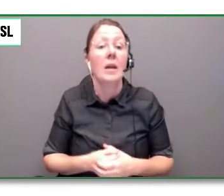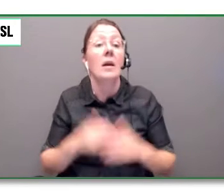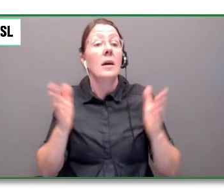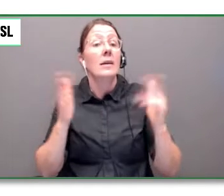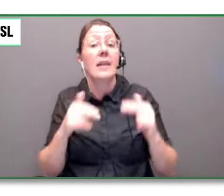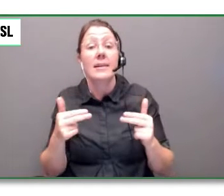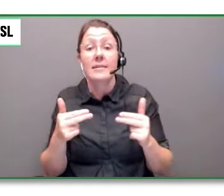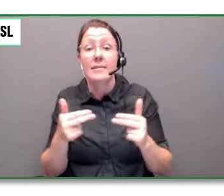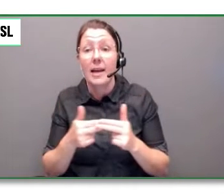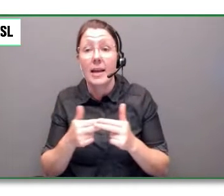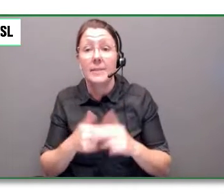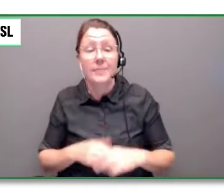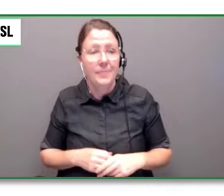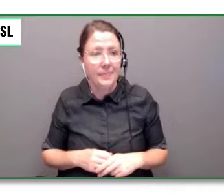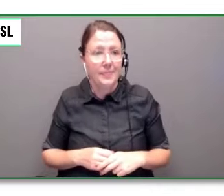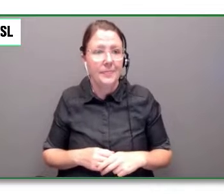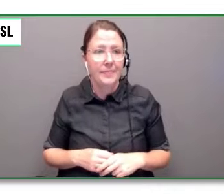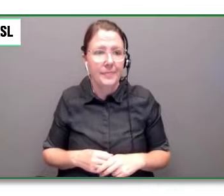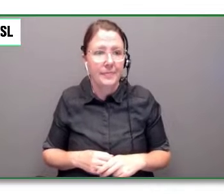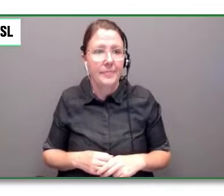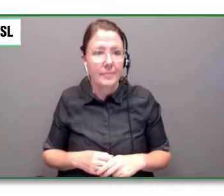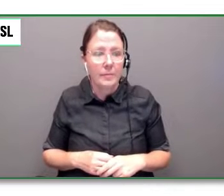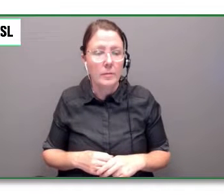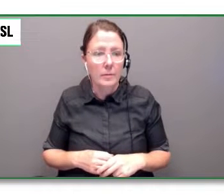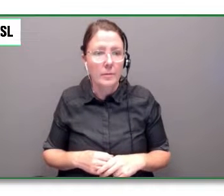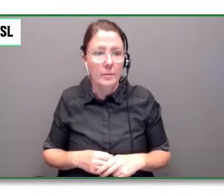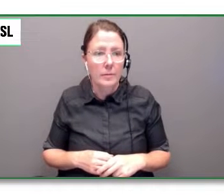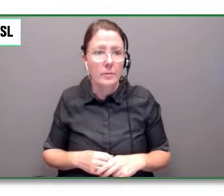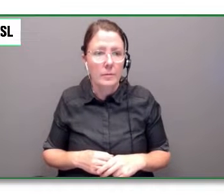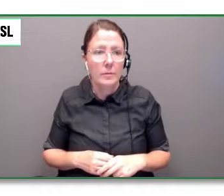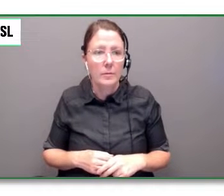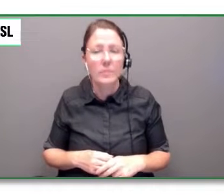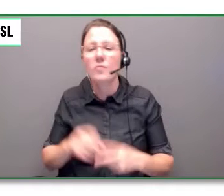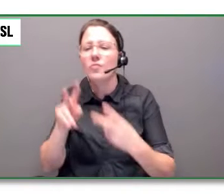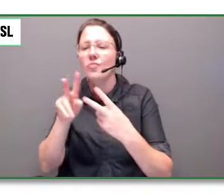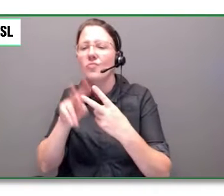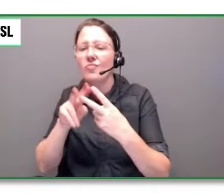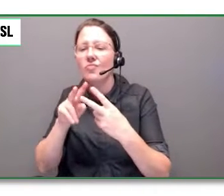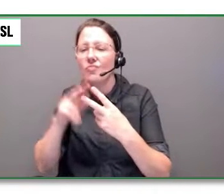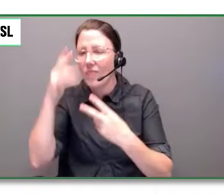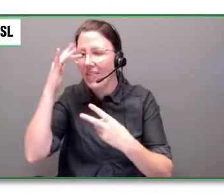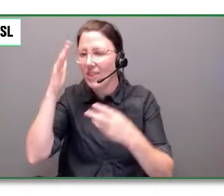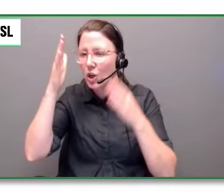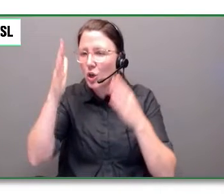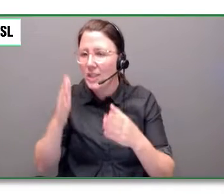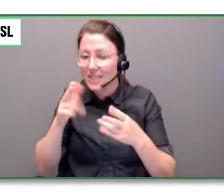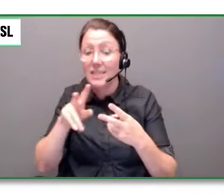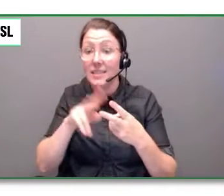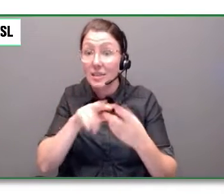We go from the foundations of Thoreau and Emerson to Edward Abbey